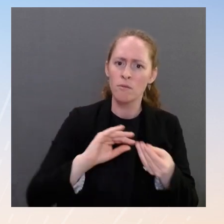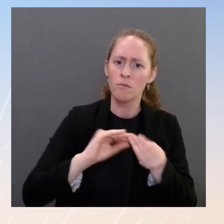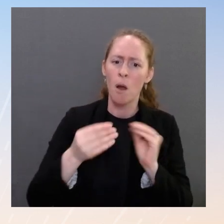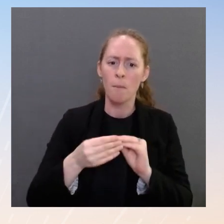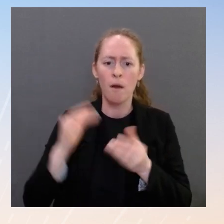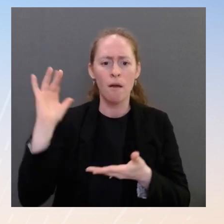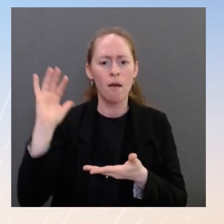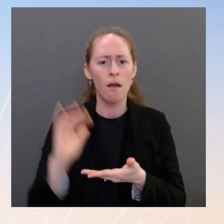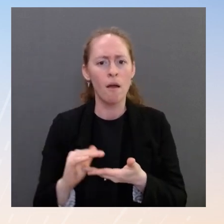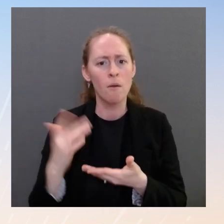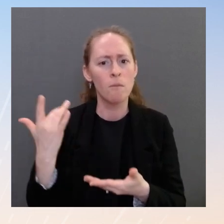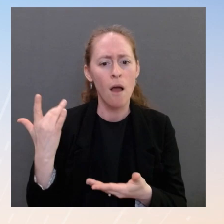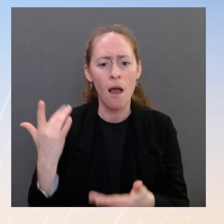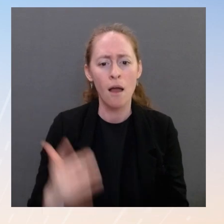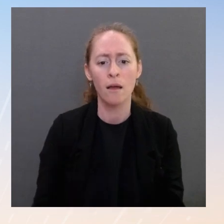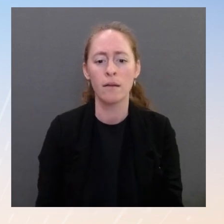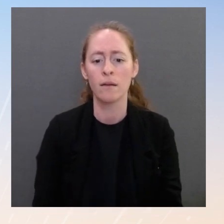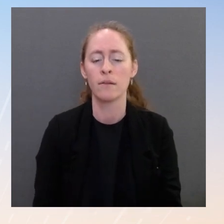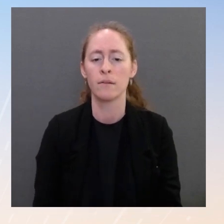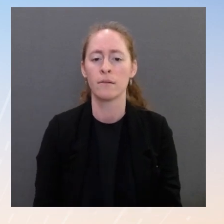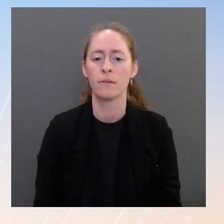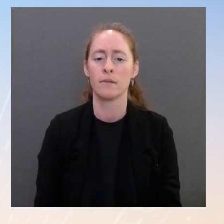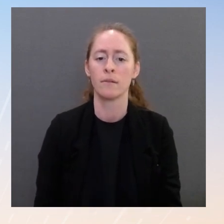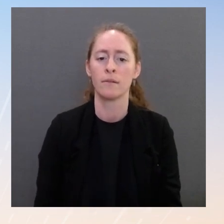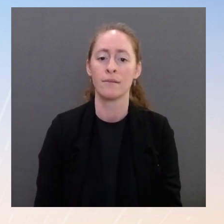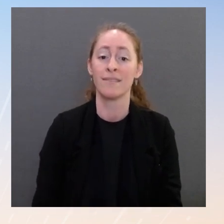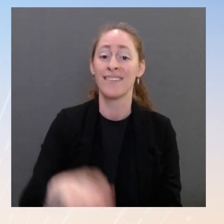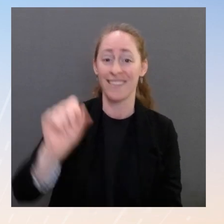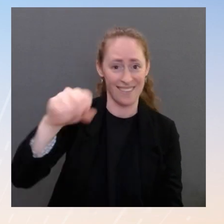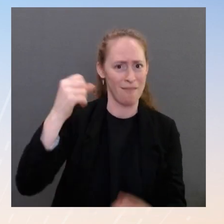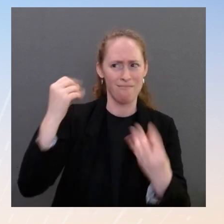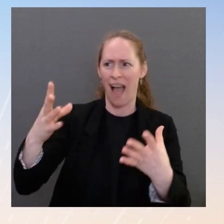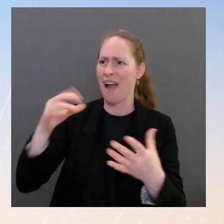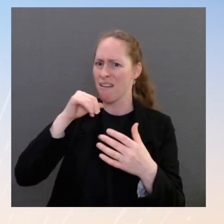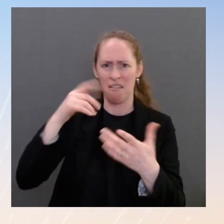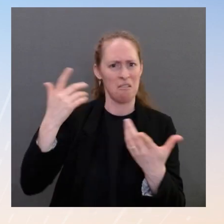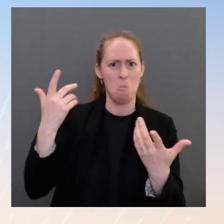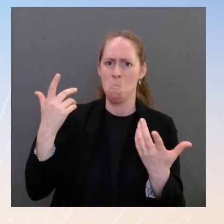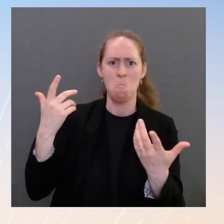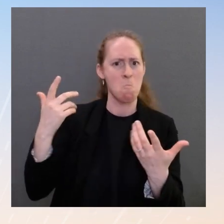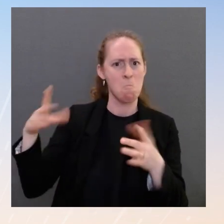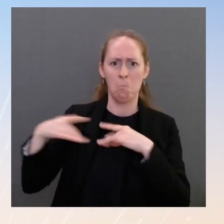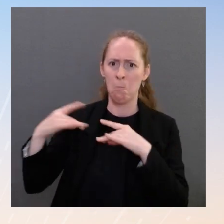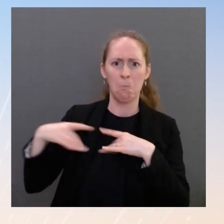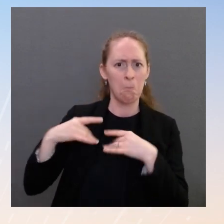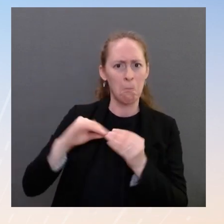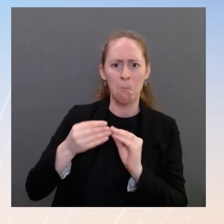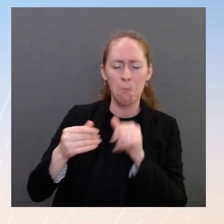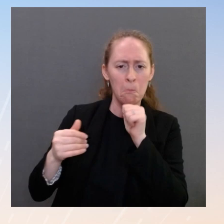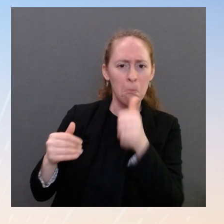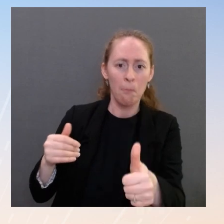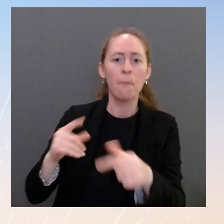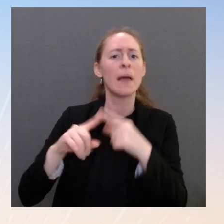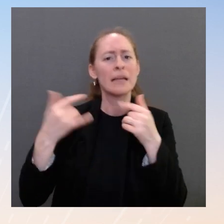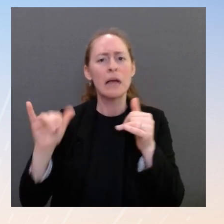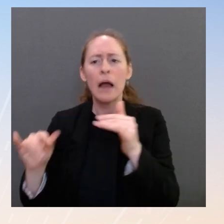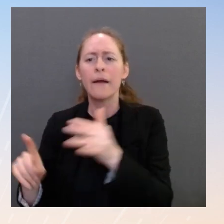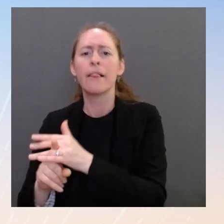while low, cases are still -- you know, we've seen an uptick in some places driven by the extremely transmissible BA.2 variant.